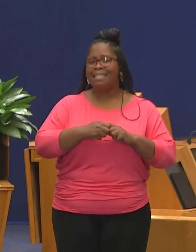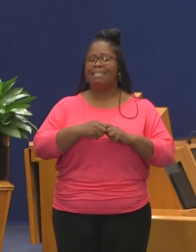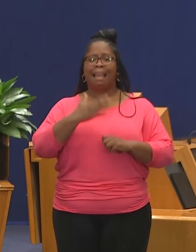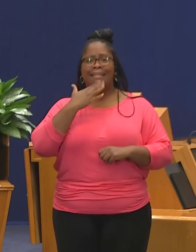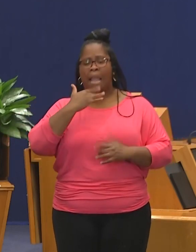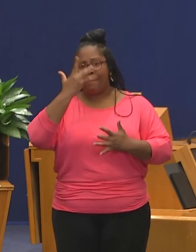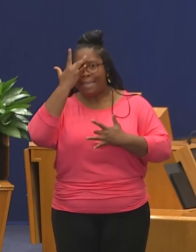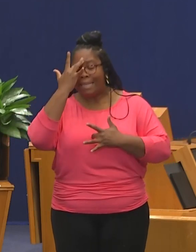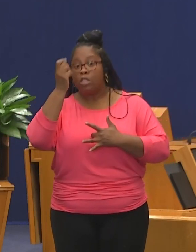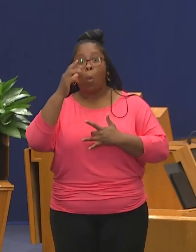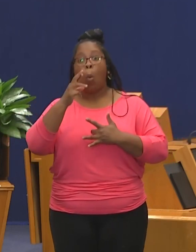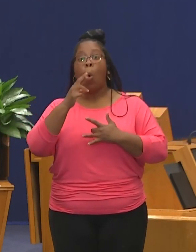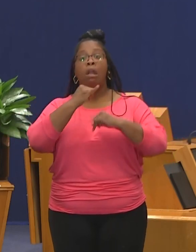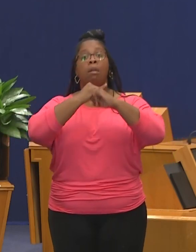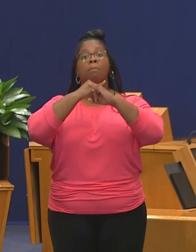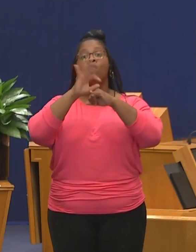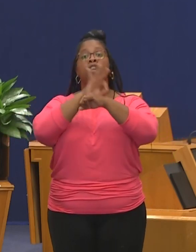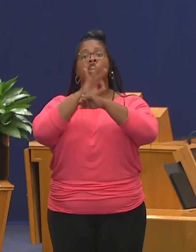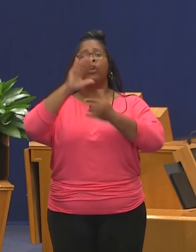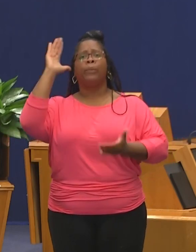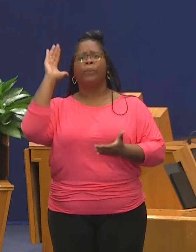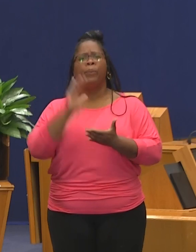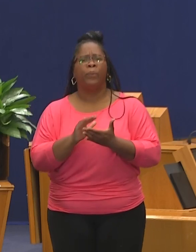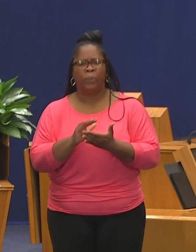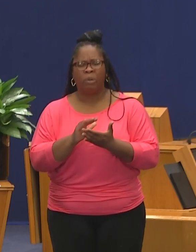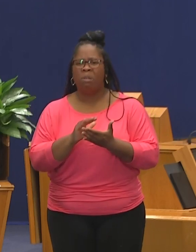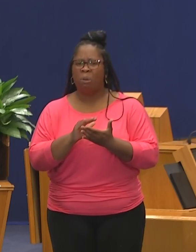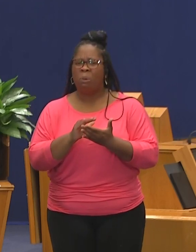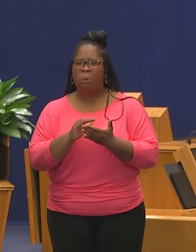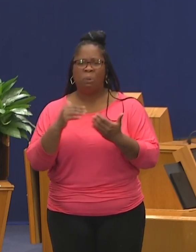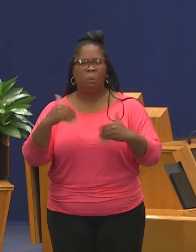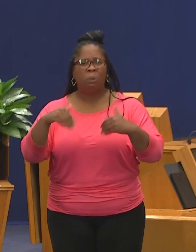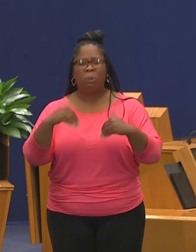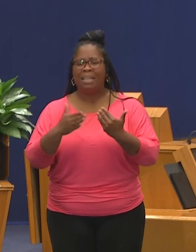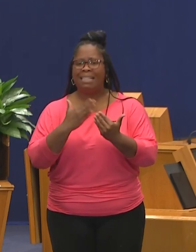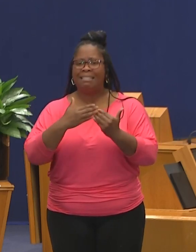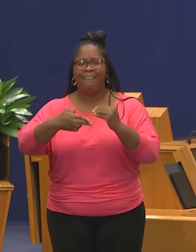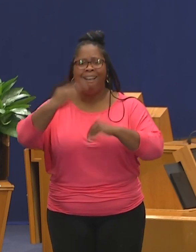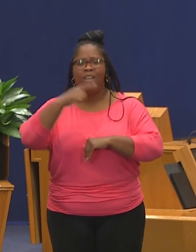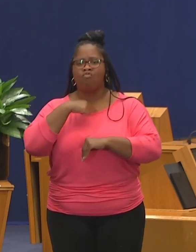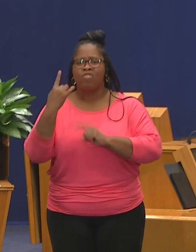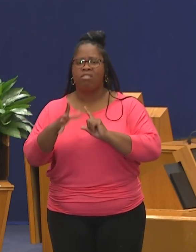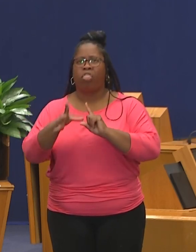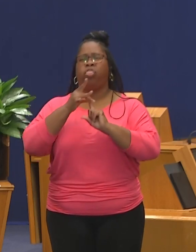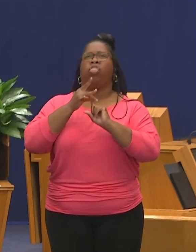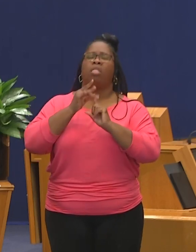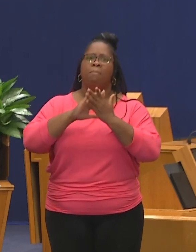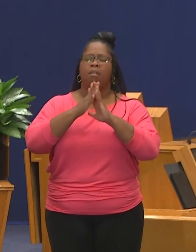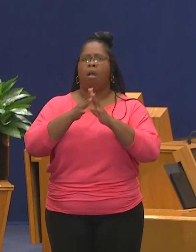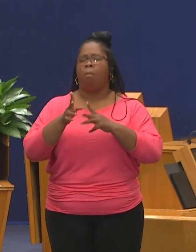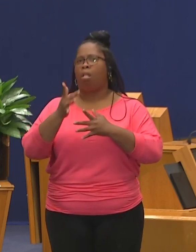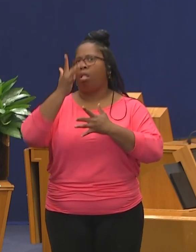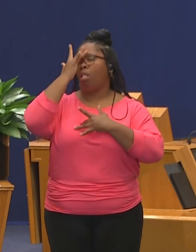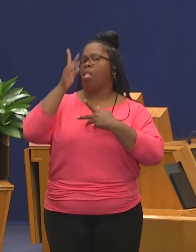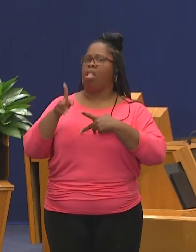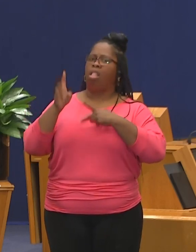DIABETES, AS WELL AS THOSE WITH A DECREASED IMMUNE FUNCTION, ARE AT HIGHER RISK OF BECOMING